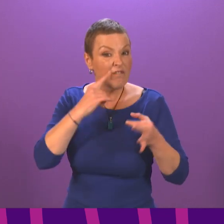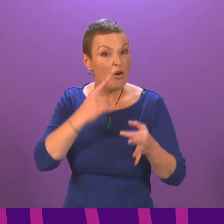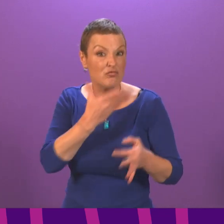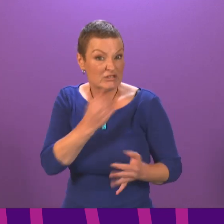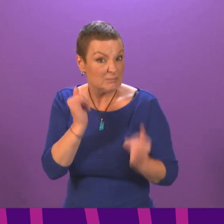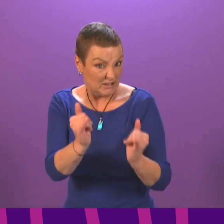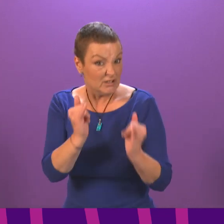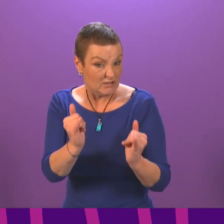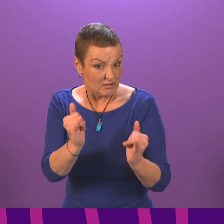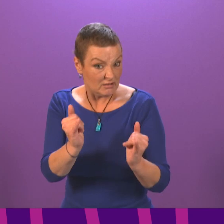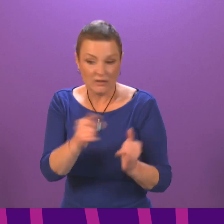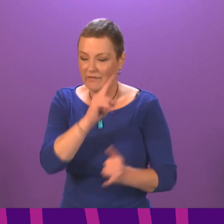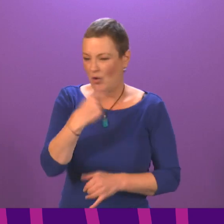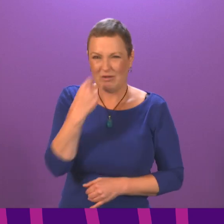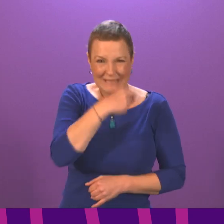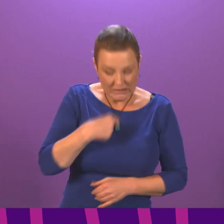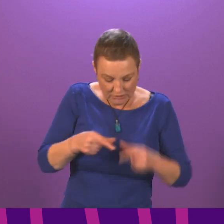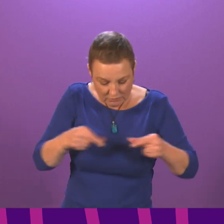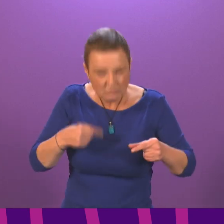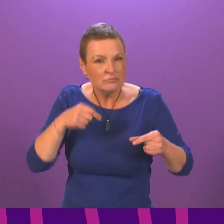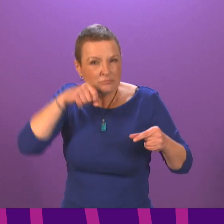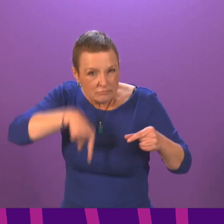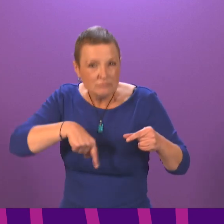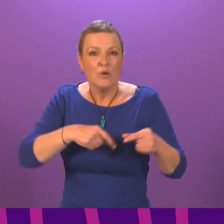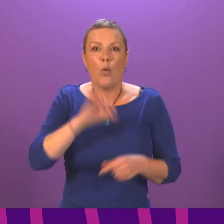they choose to do so. With regard to the testing programme, students will be offered two lateral